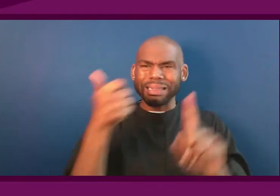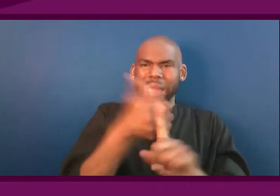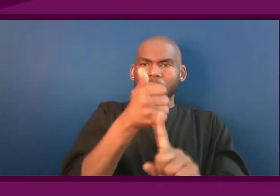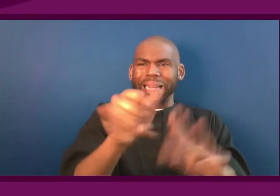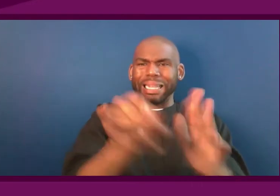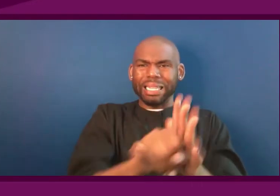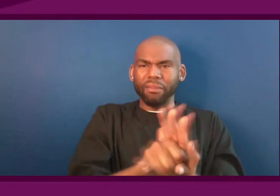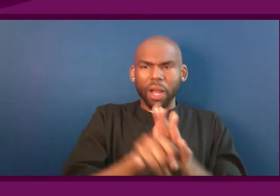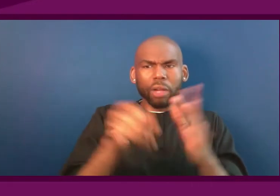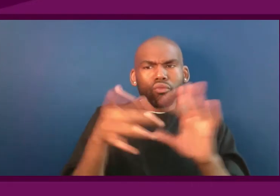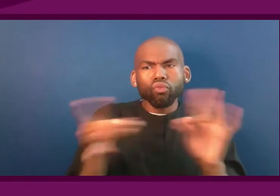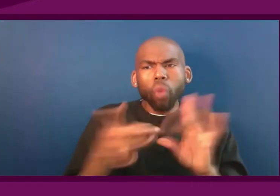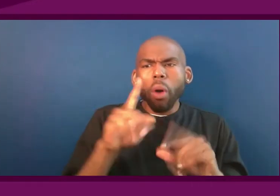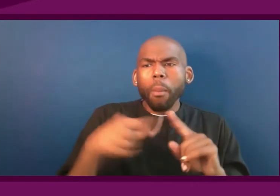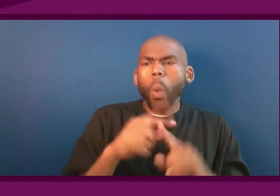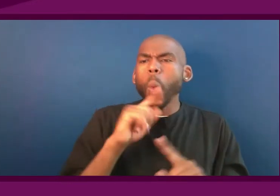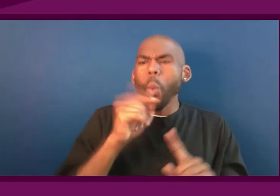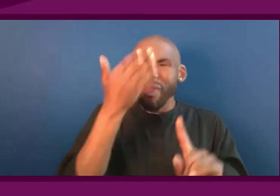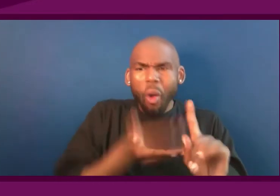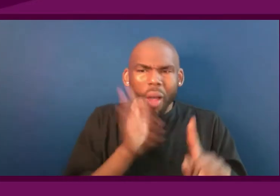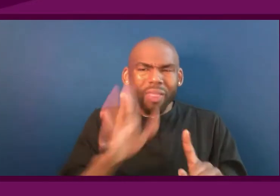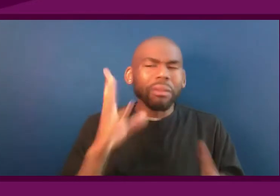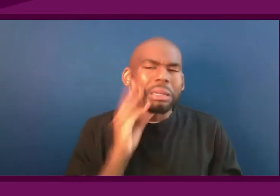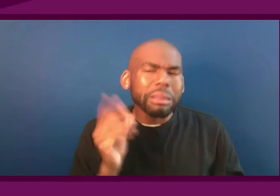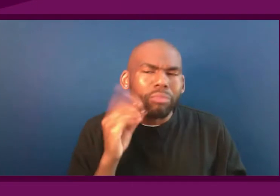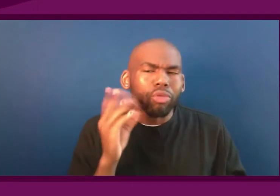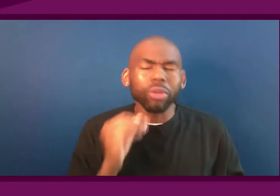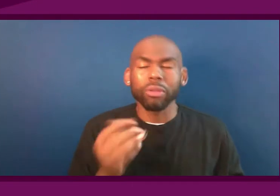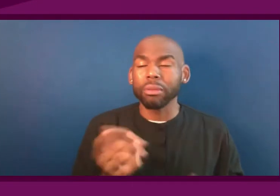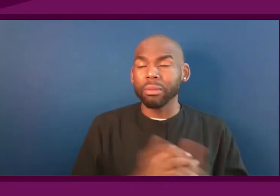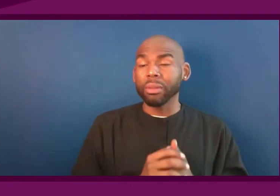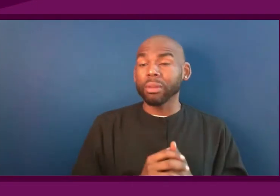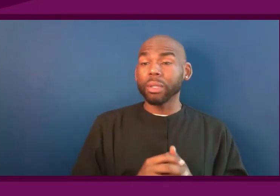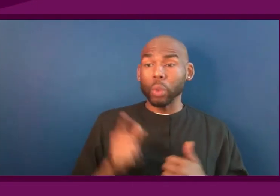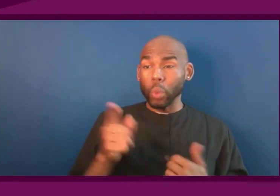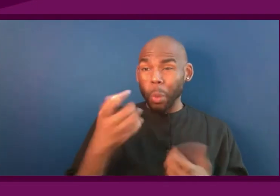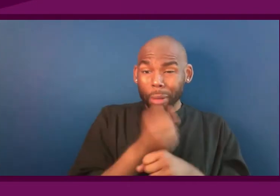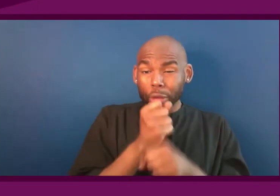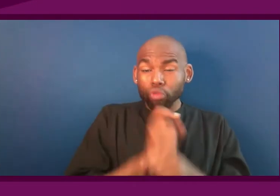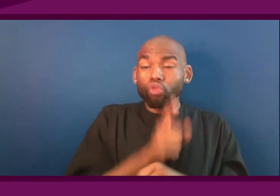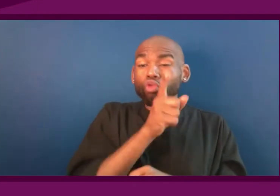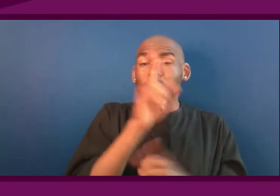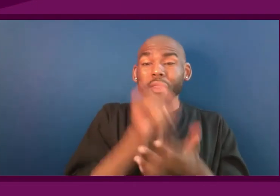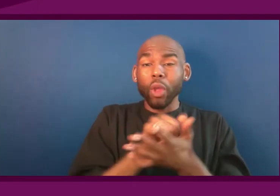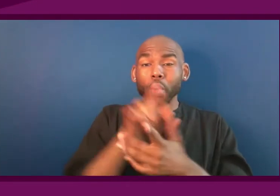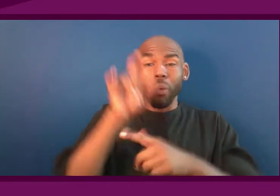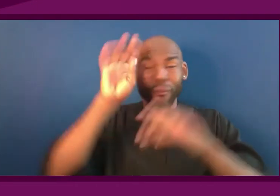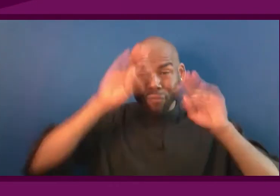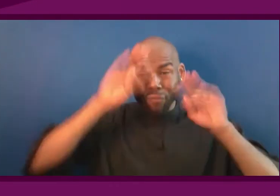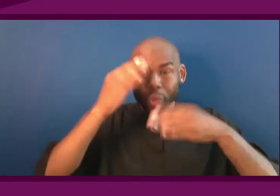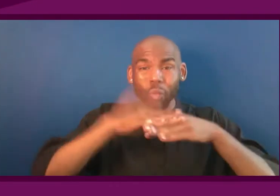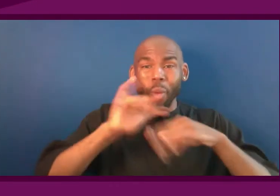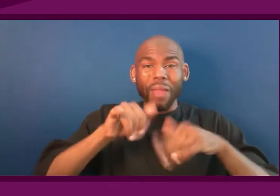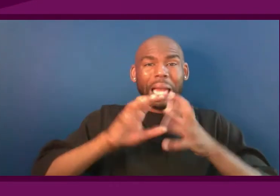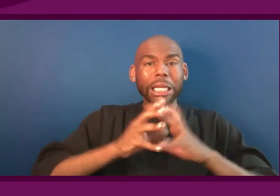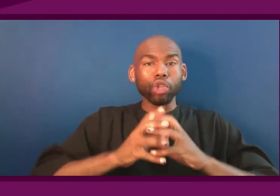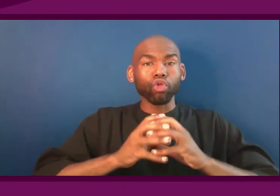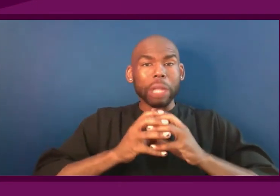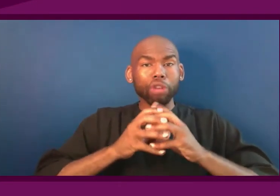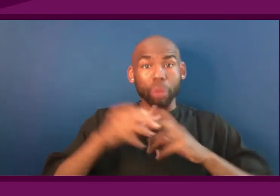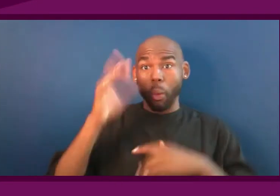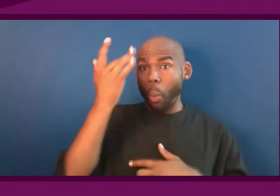intersections, which you mentioned, black women with disabilities, LGBT members with disabilities,